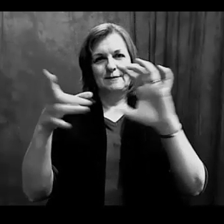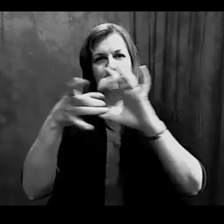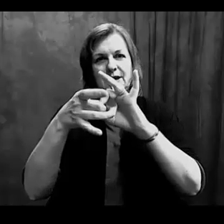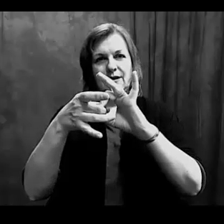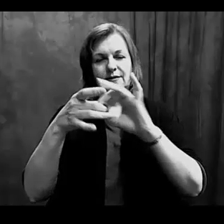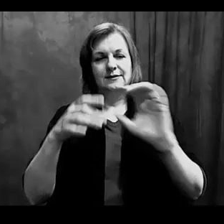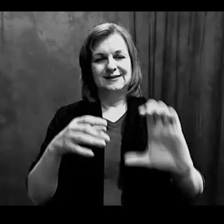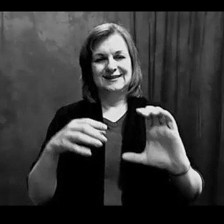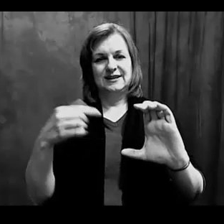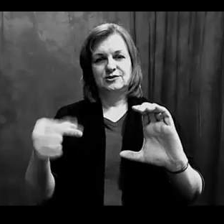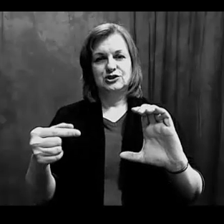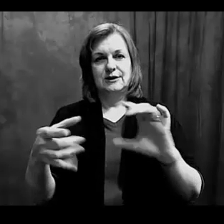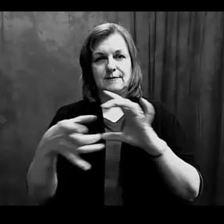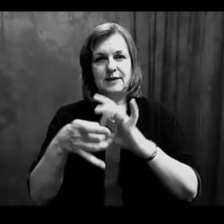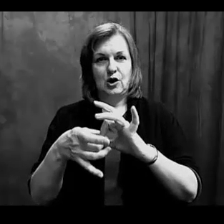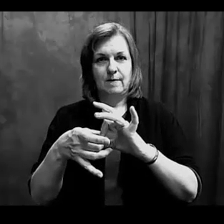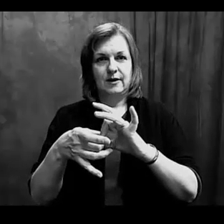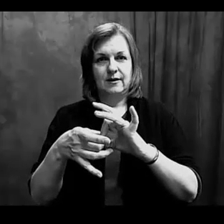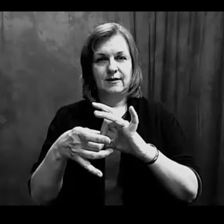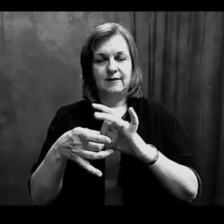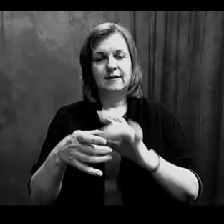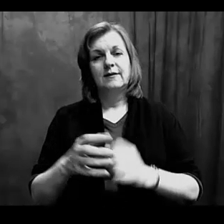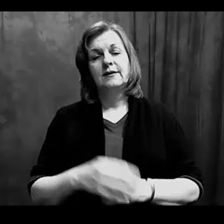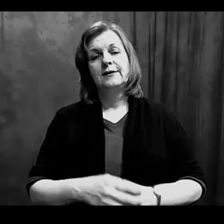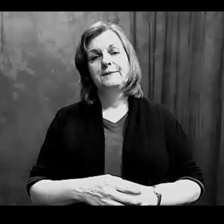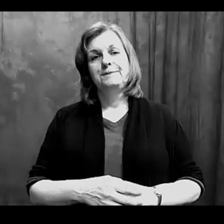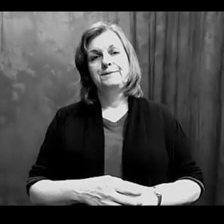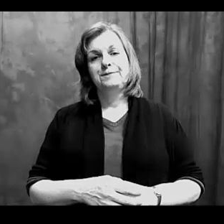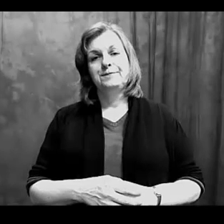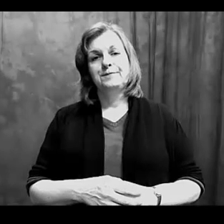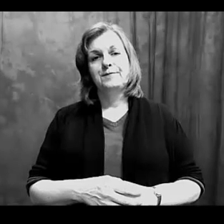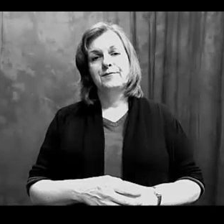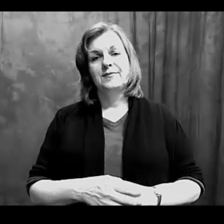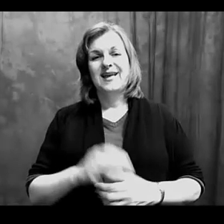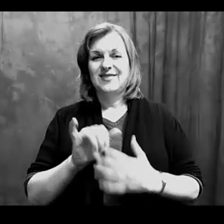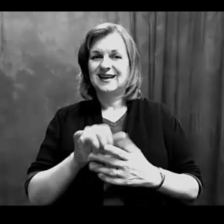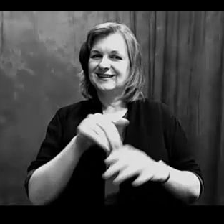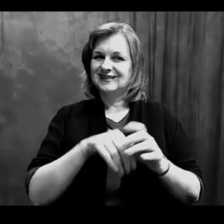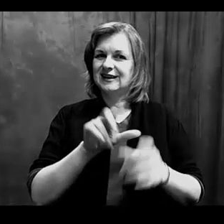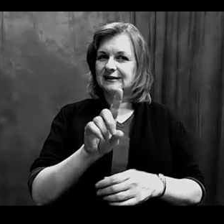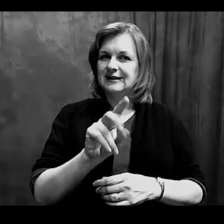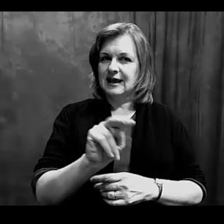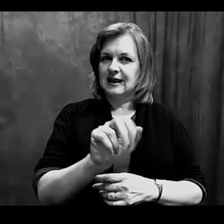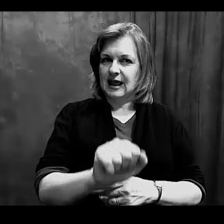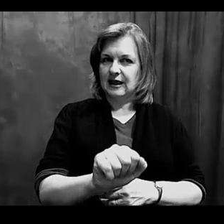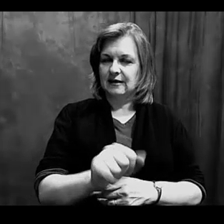that to build these and to have the sugar and phosphate and nucleotides